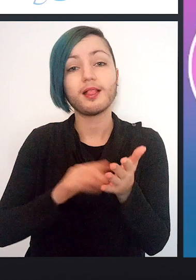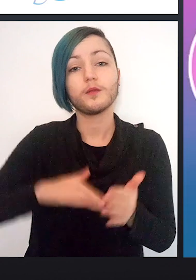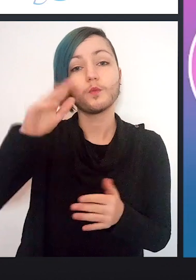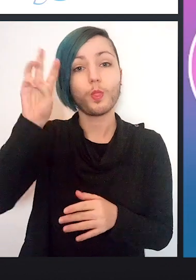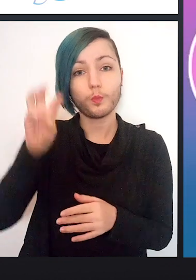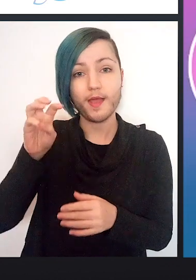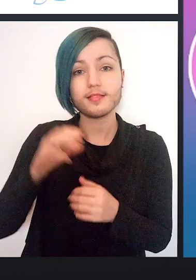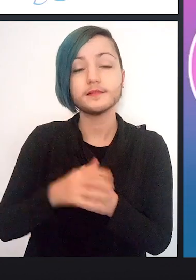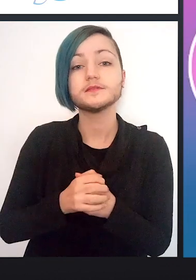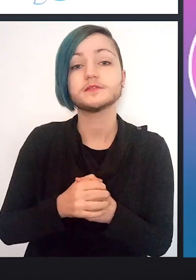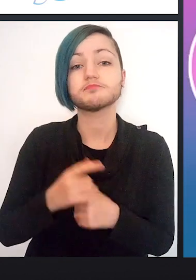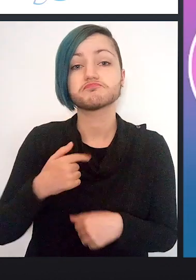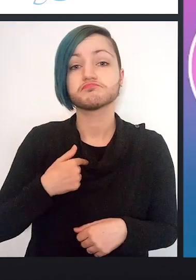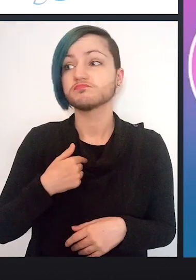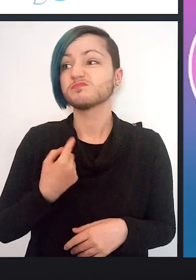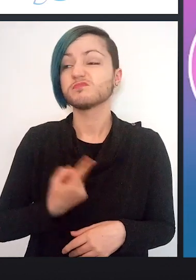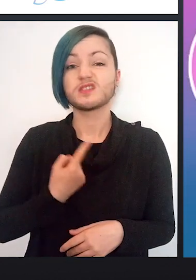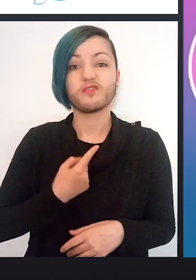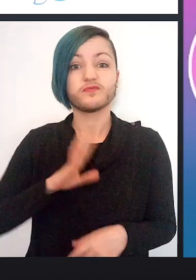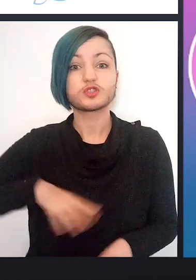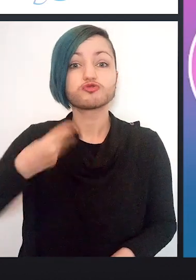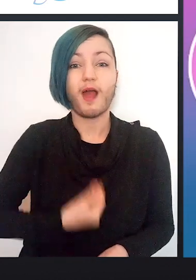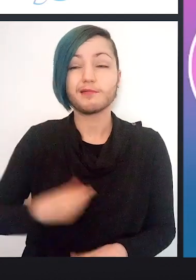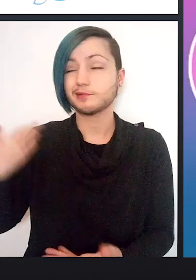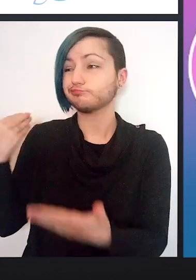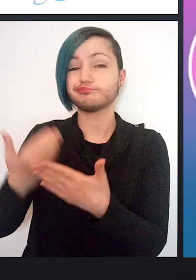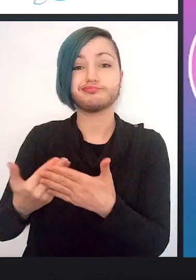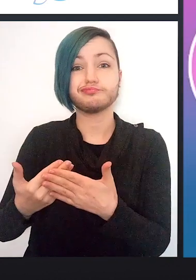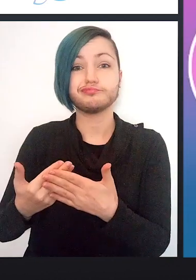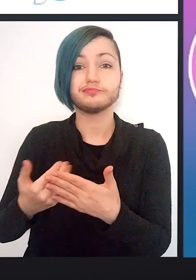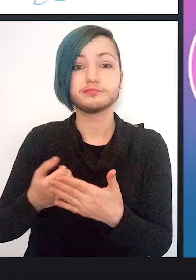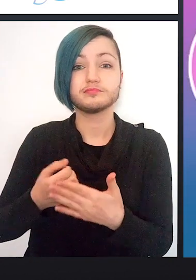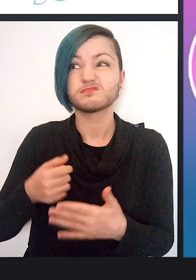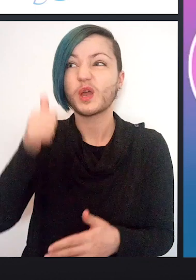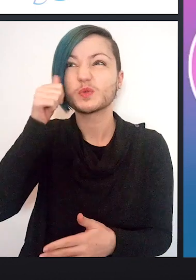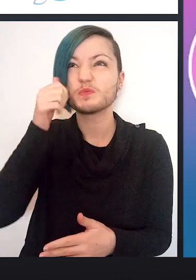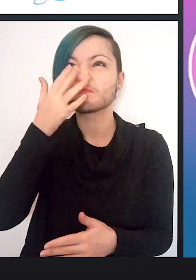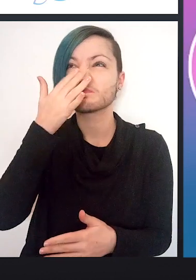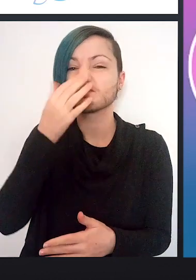I've been trans all my life from about 3 or 4 years old.